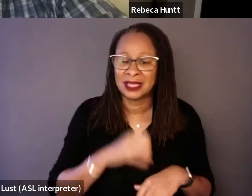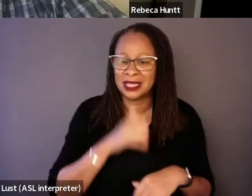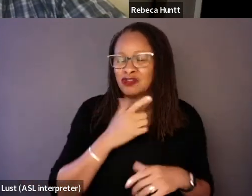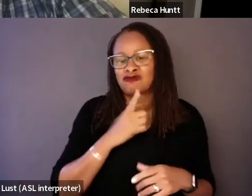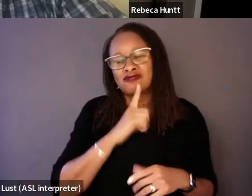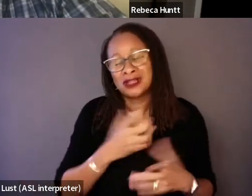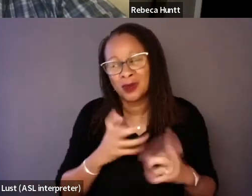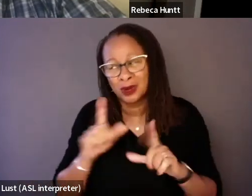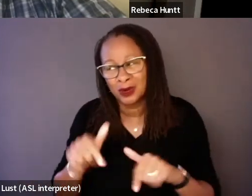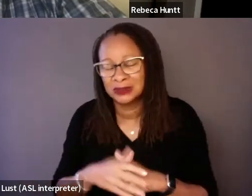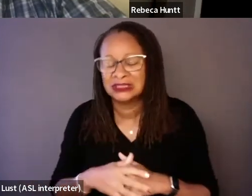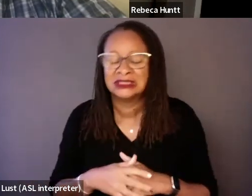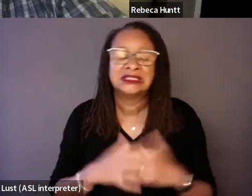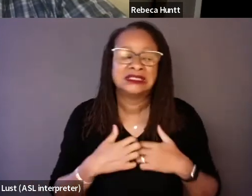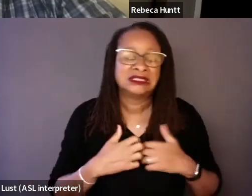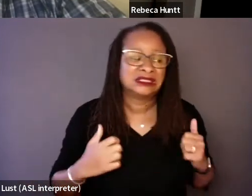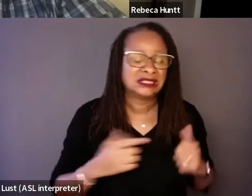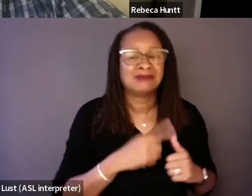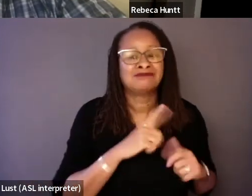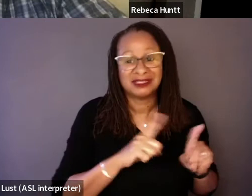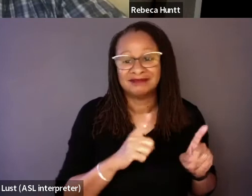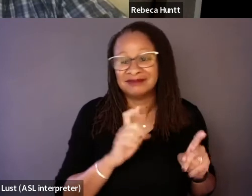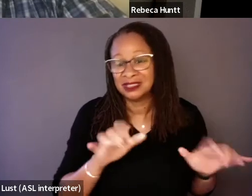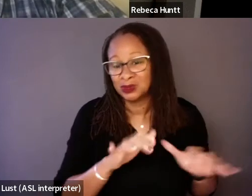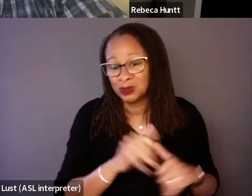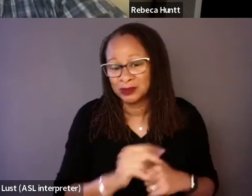But this is -- this is what it is. This is what we need to do.